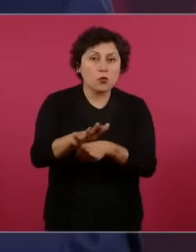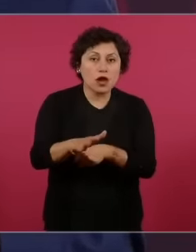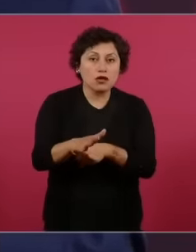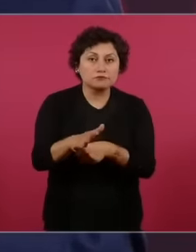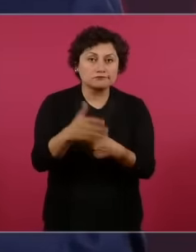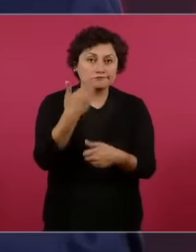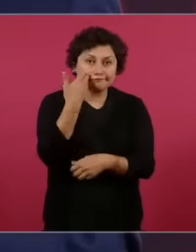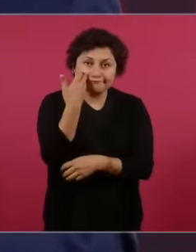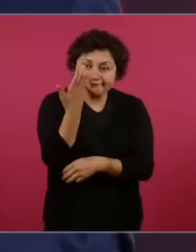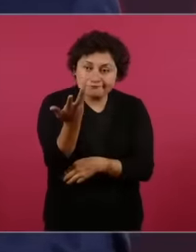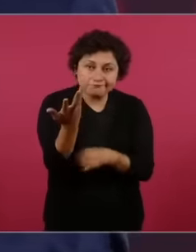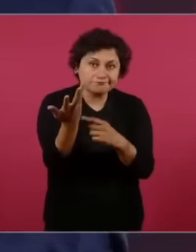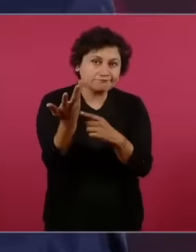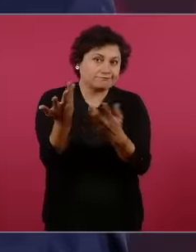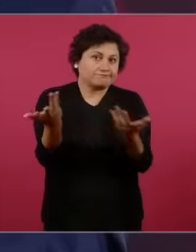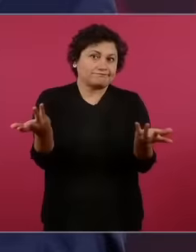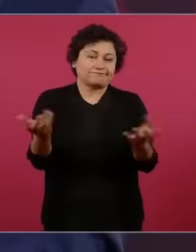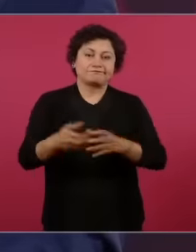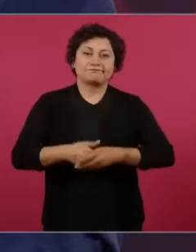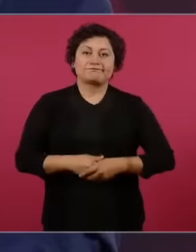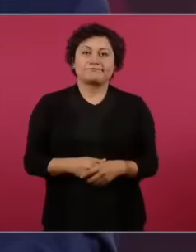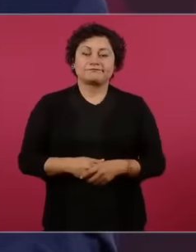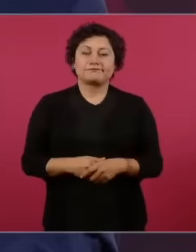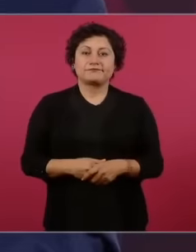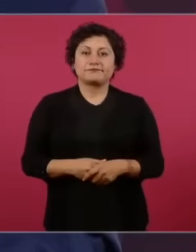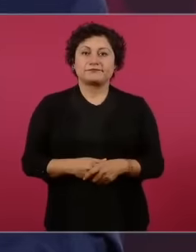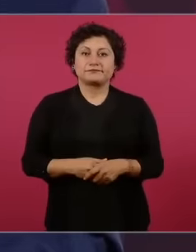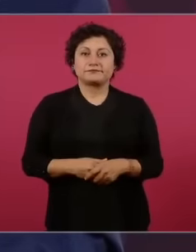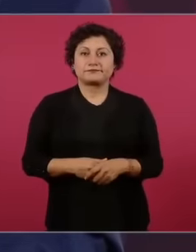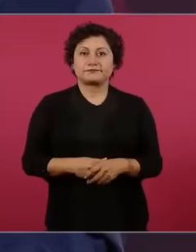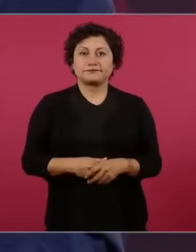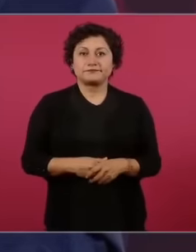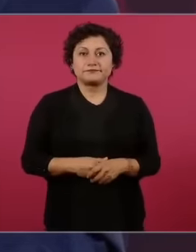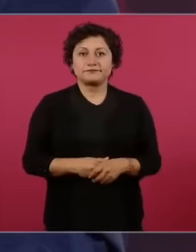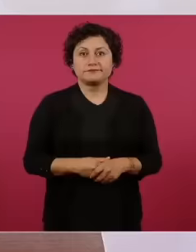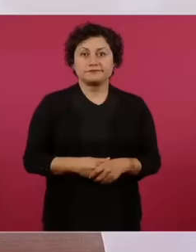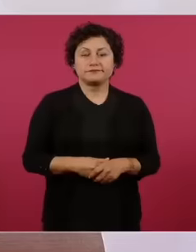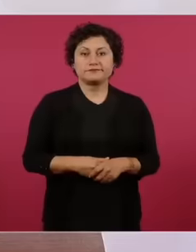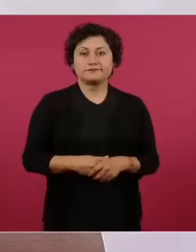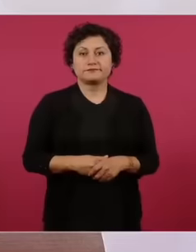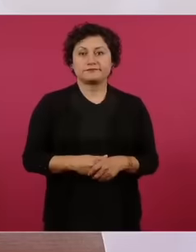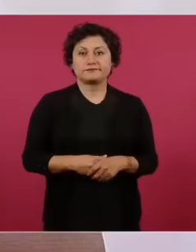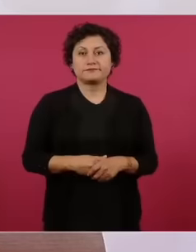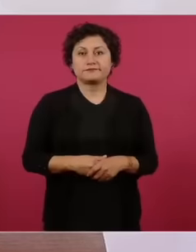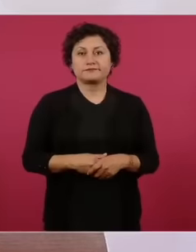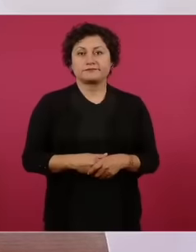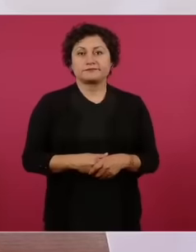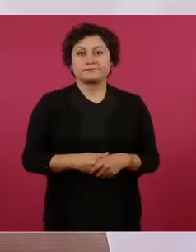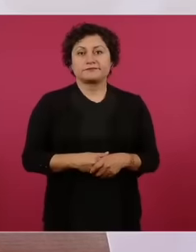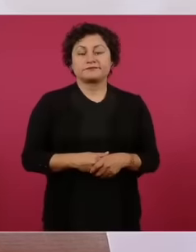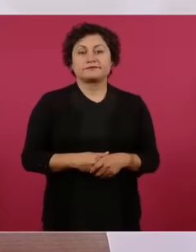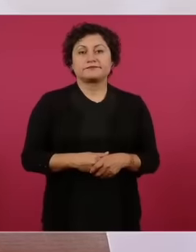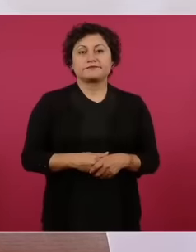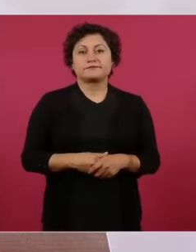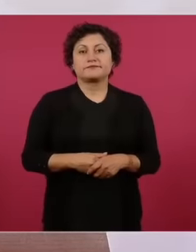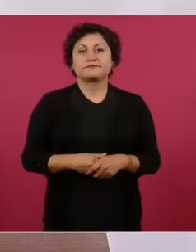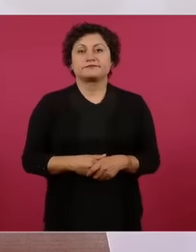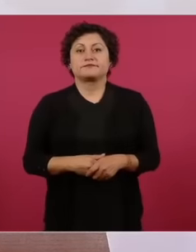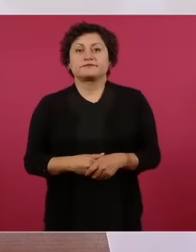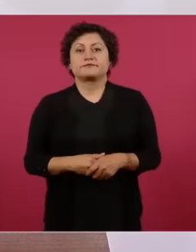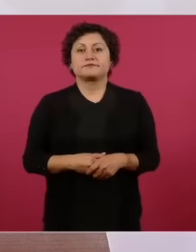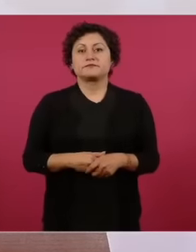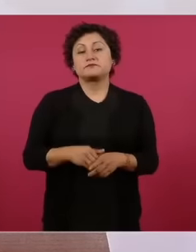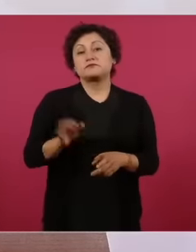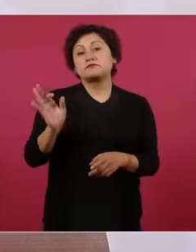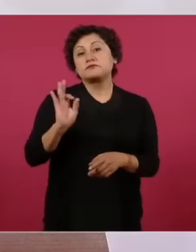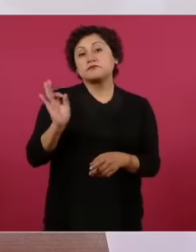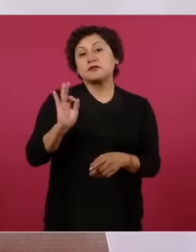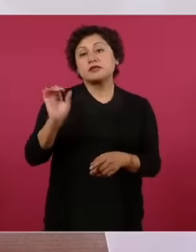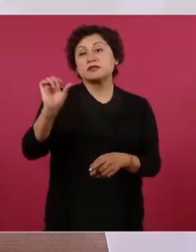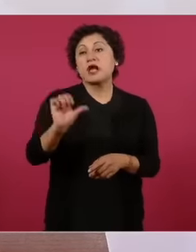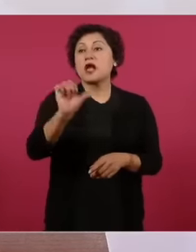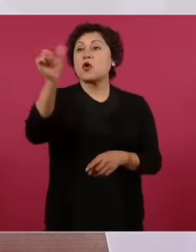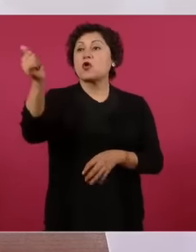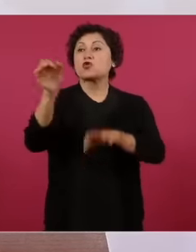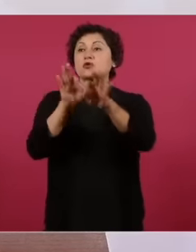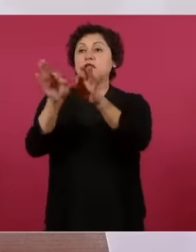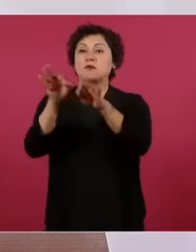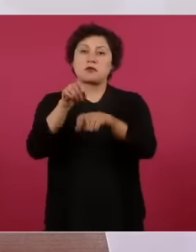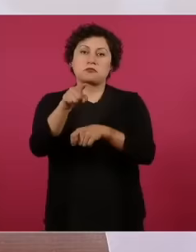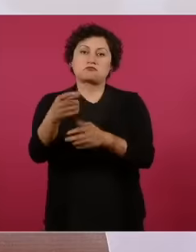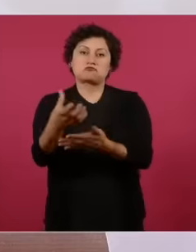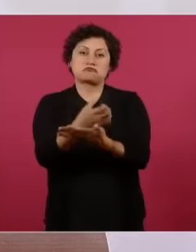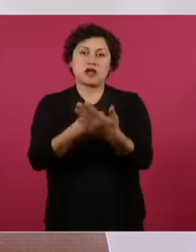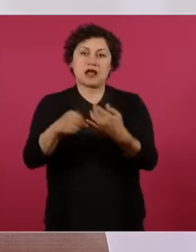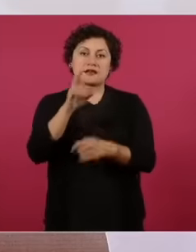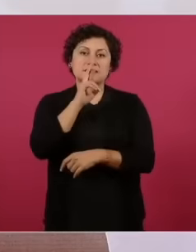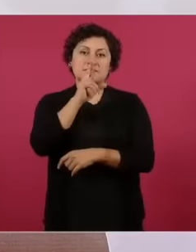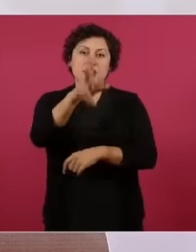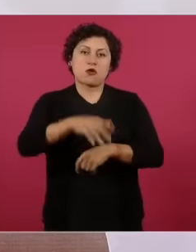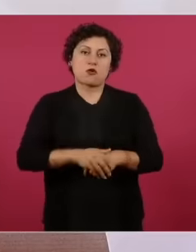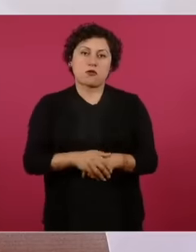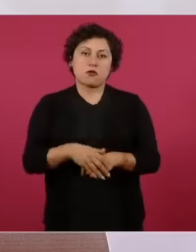that in other activities you can do better economically But you are happy with what you do